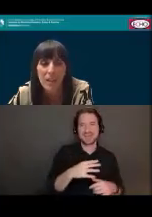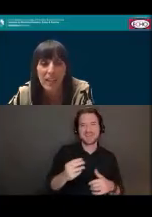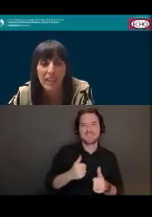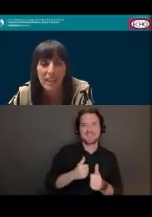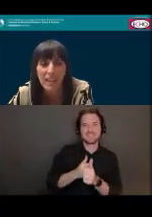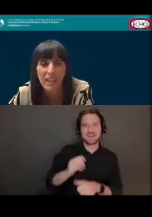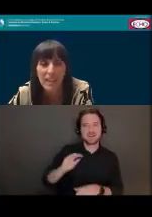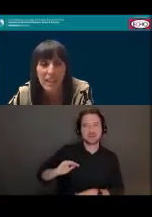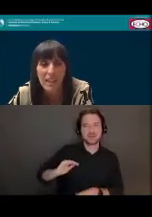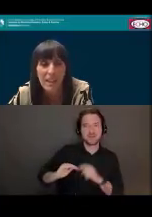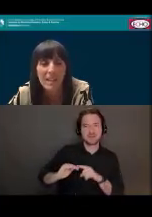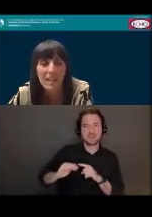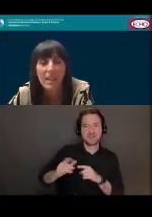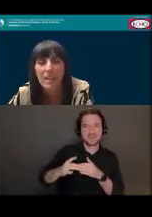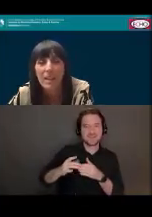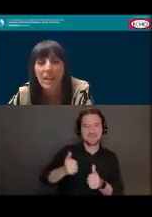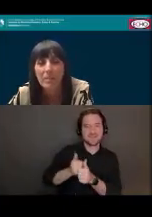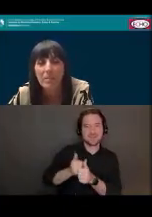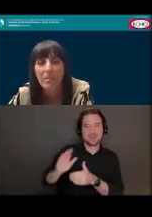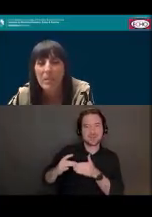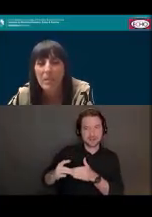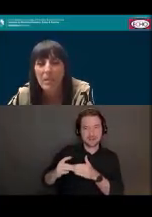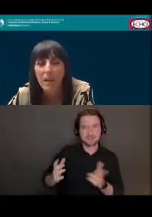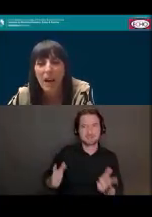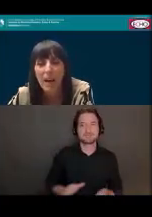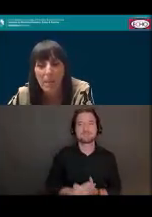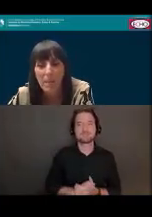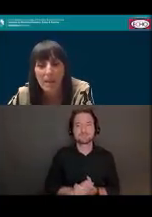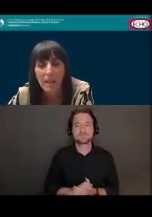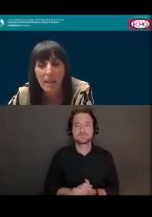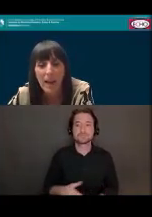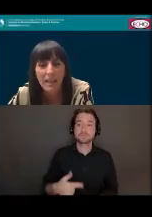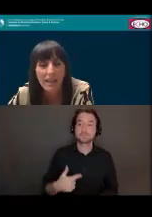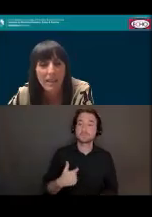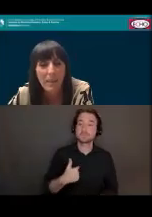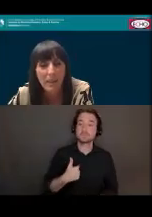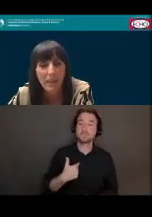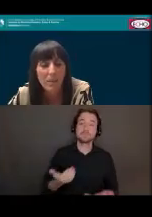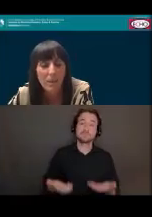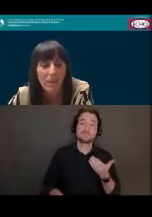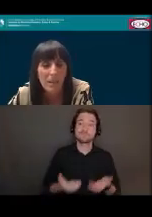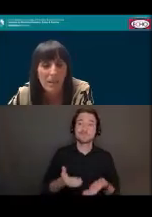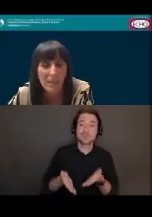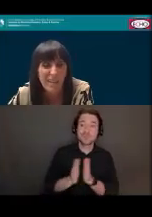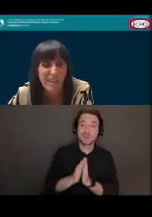child's lead, I might ask the parent, what are some of those